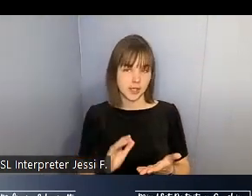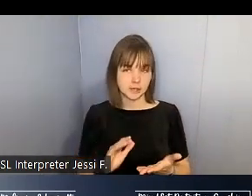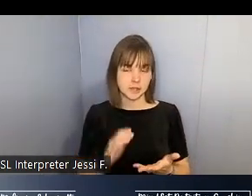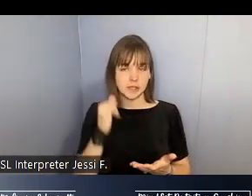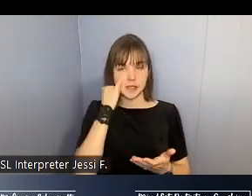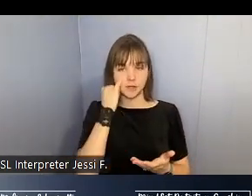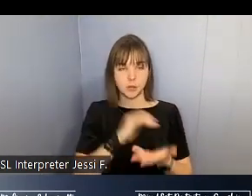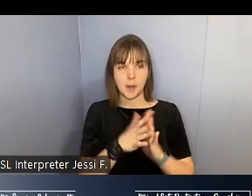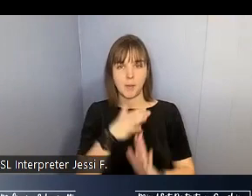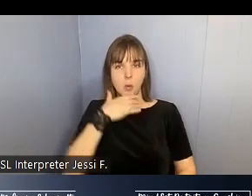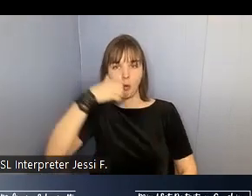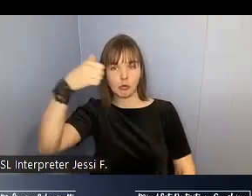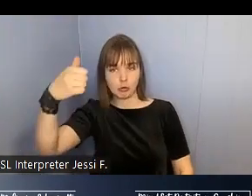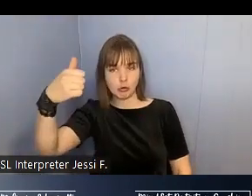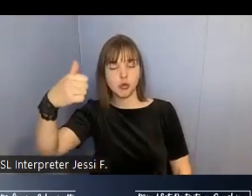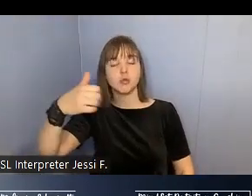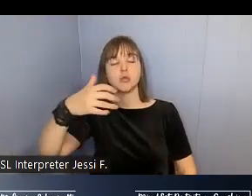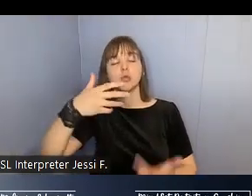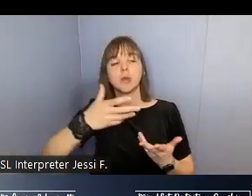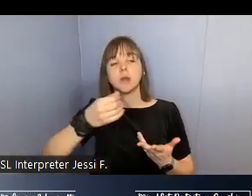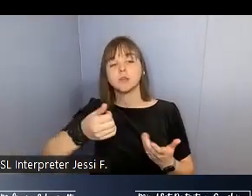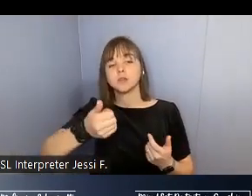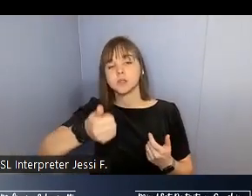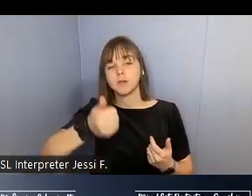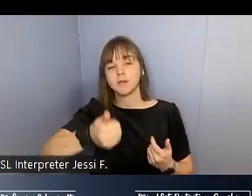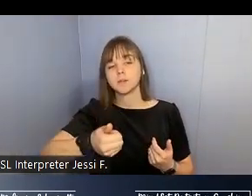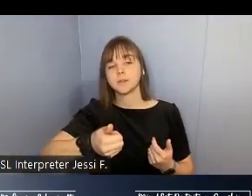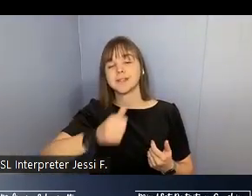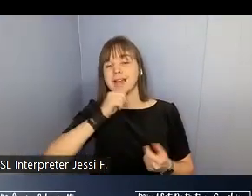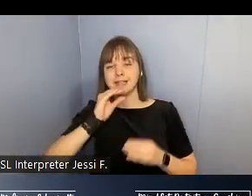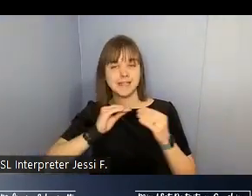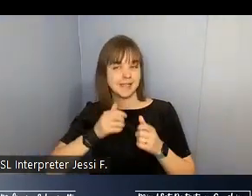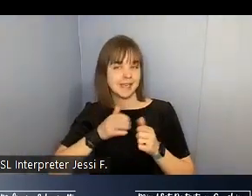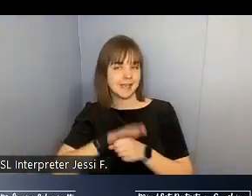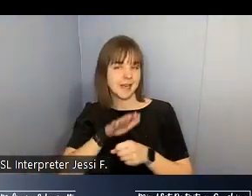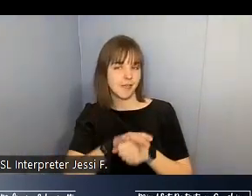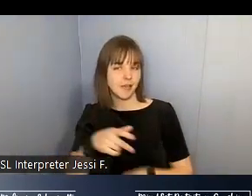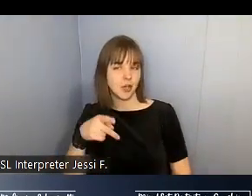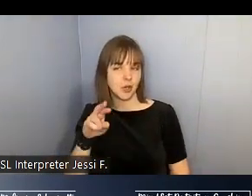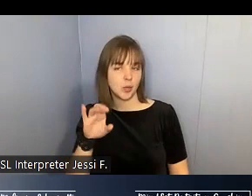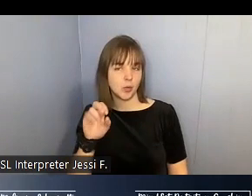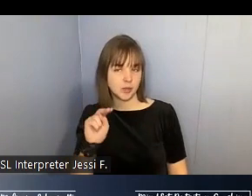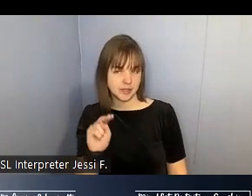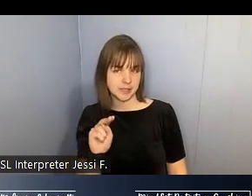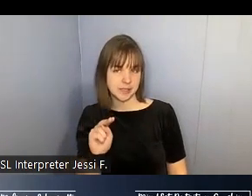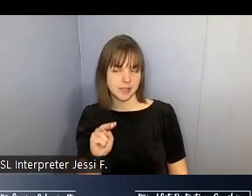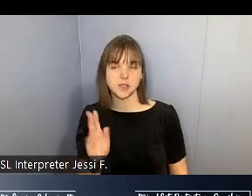I don't know how much HIIT this person is doing. But if you're doing a lot of HIIT, one to two times a week max. Get your walking in.